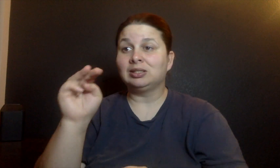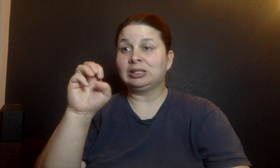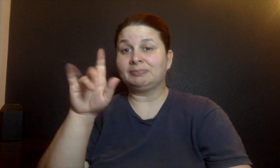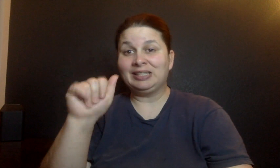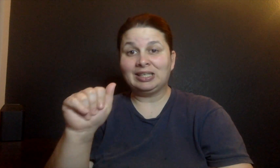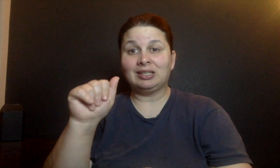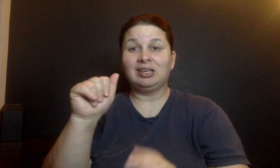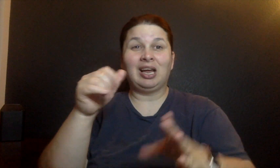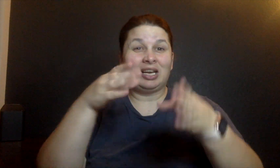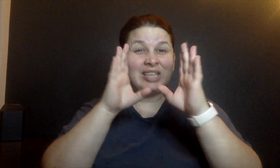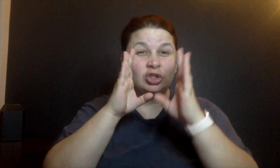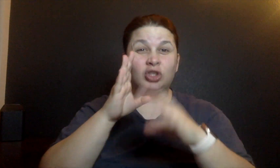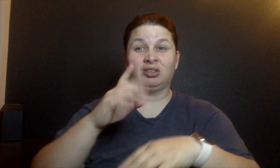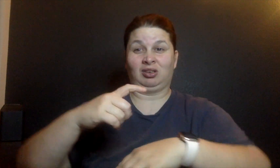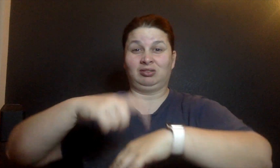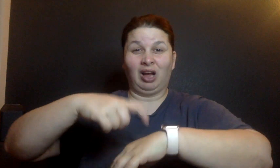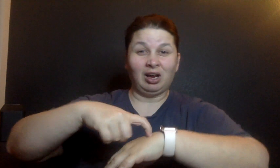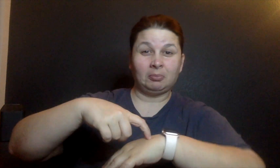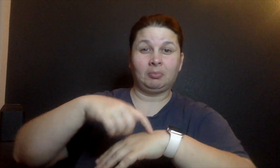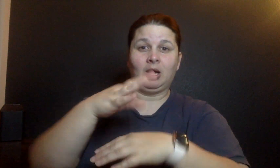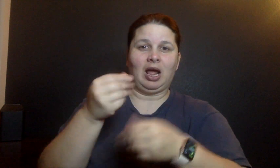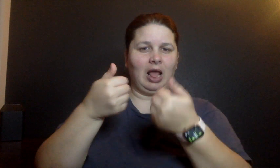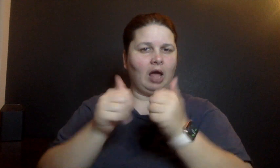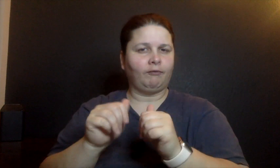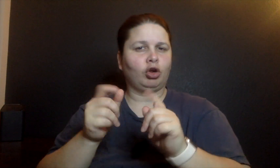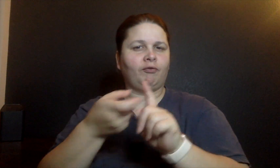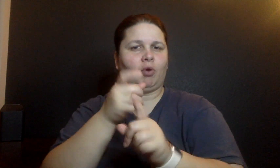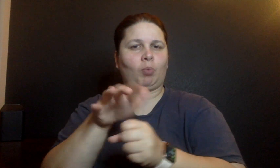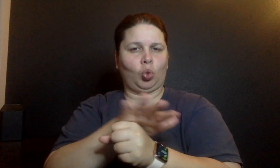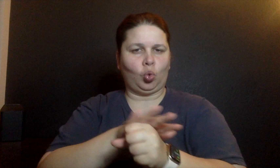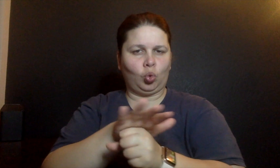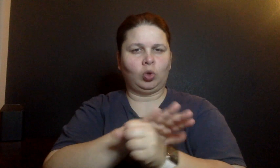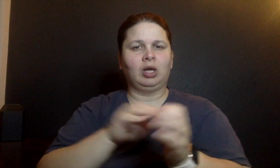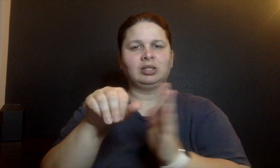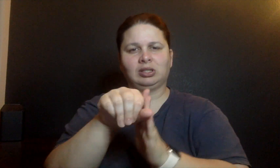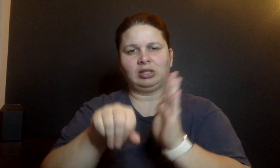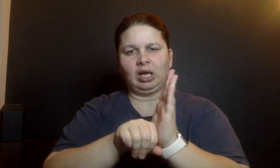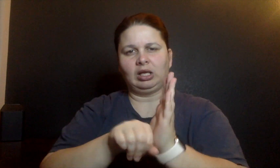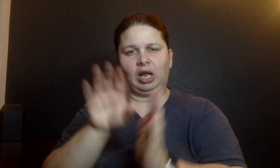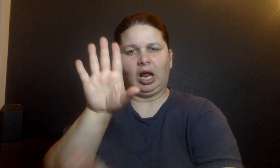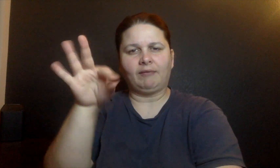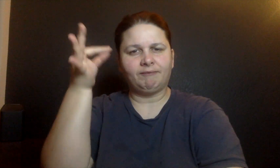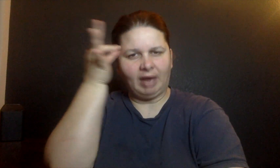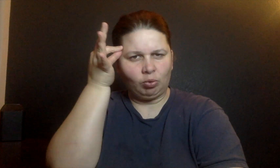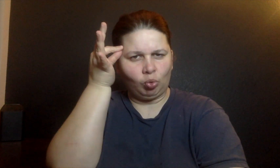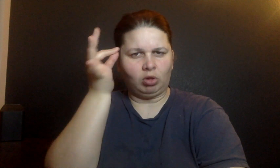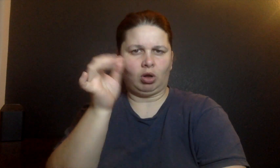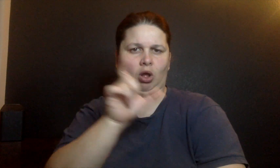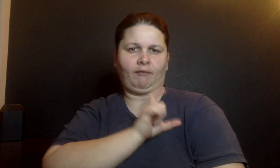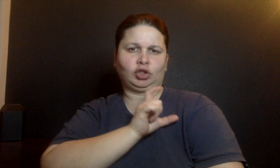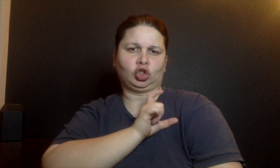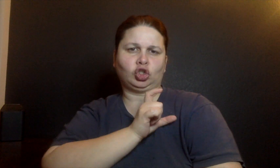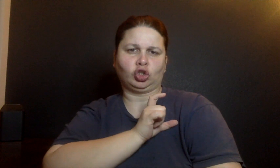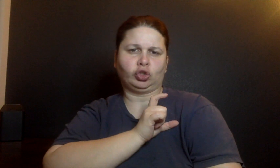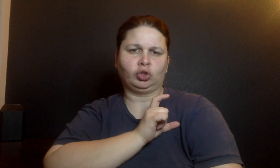media, attention, time and effort from the local, state, and federal law enforcement.